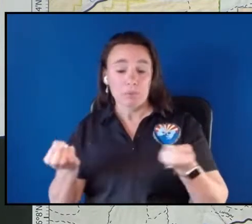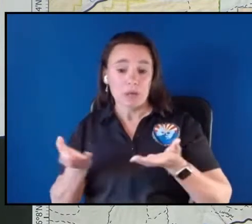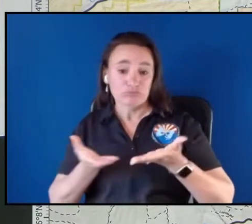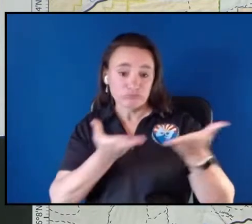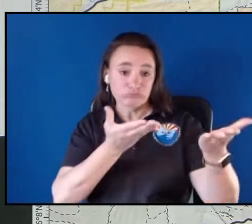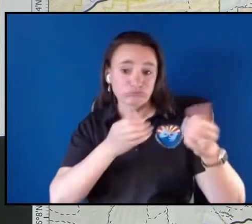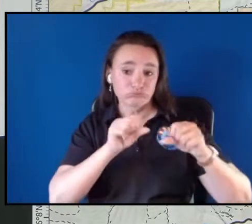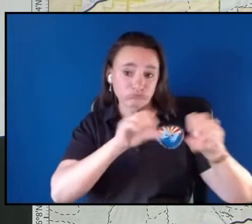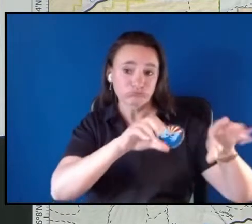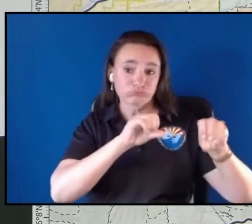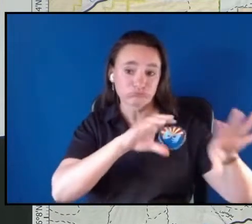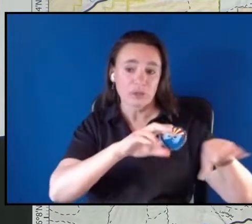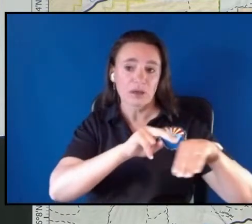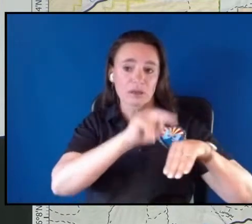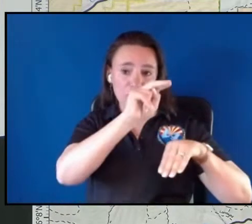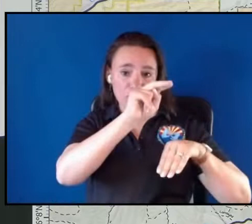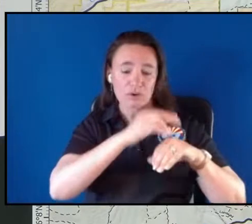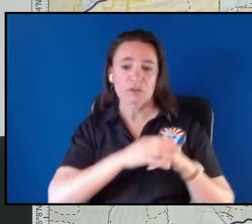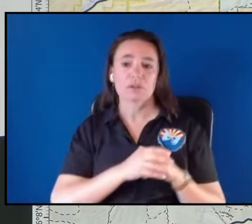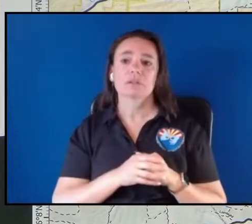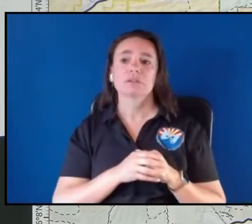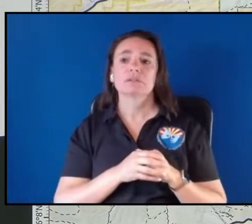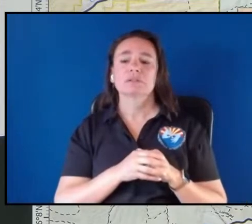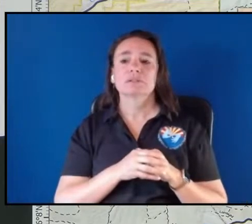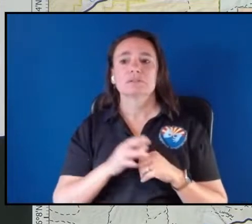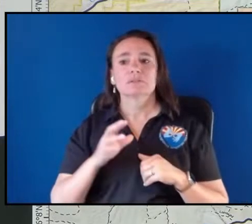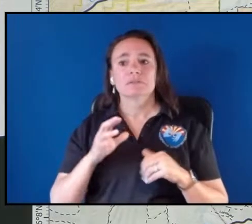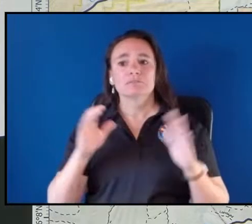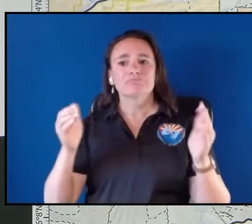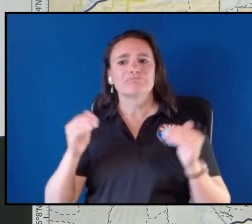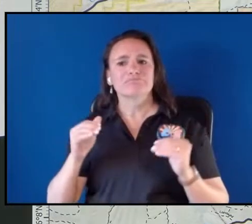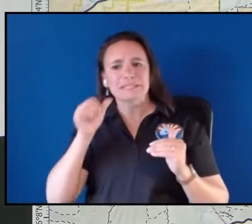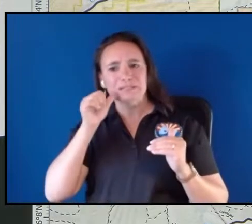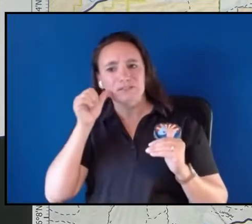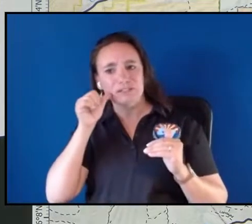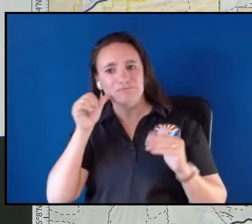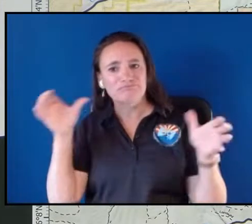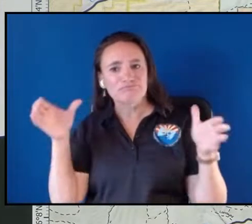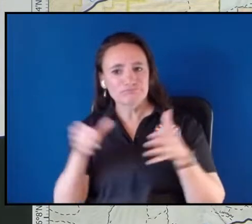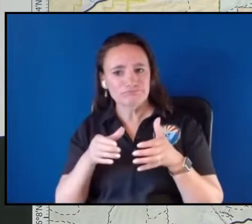we actually had a meeting with the Truchas Land Grant Board of Directors